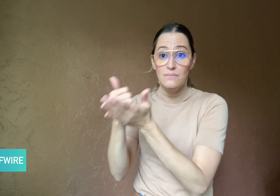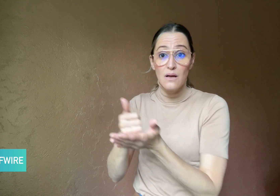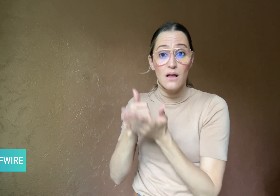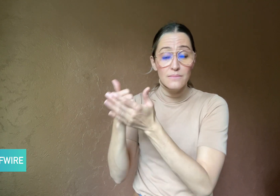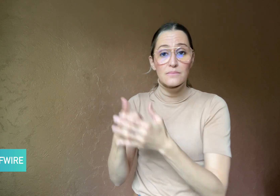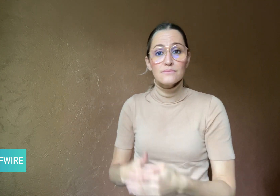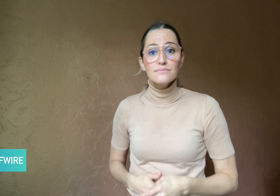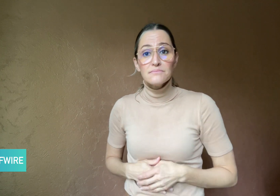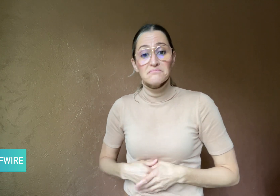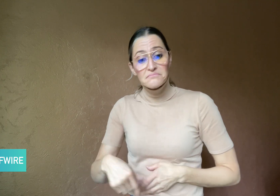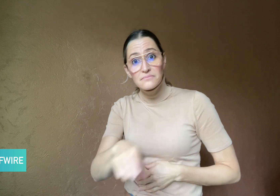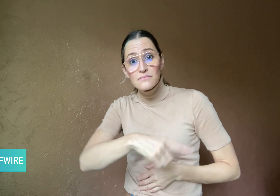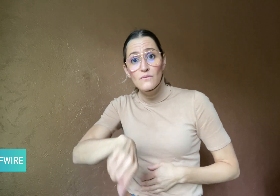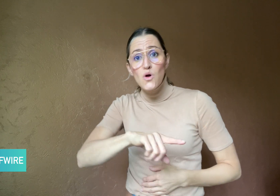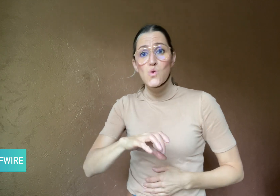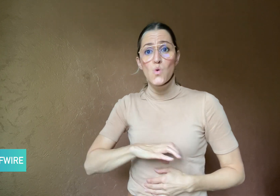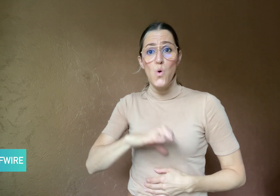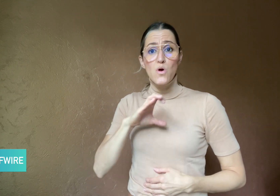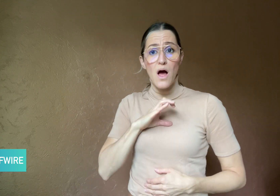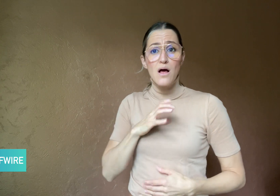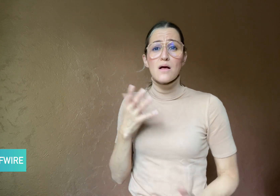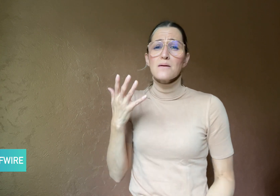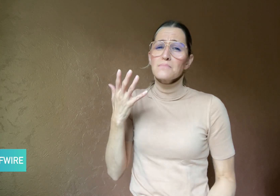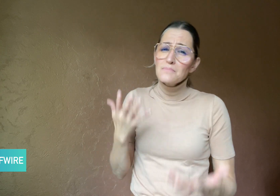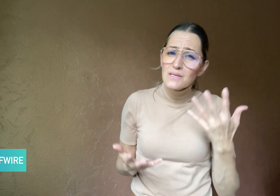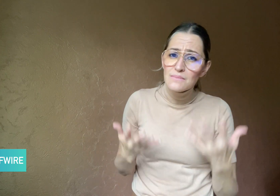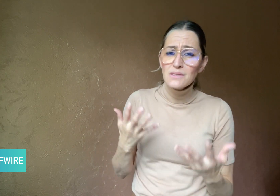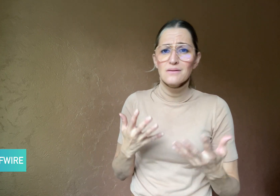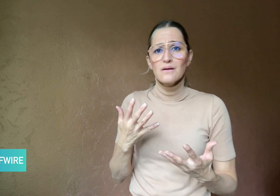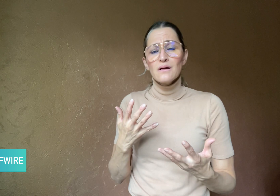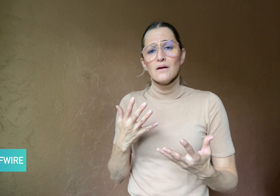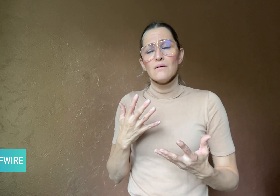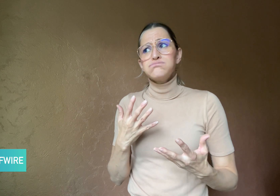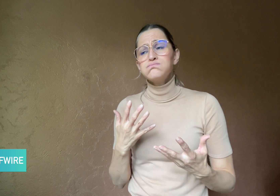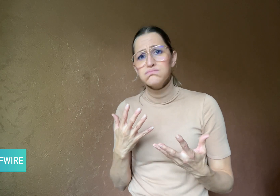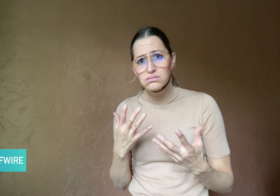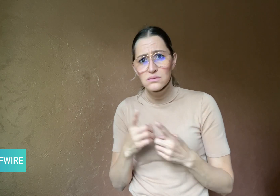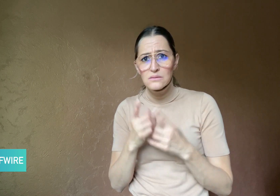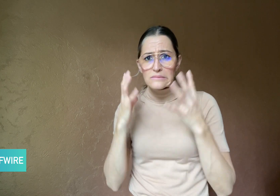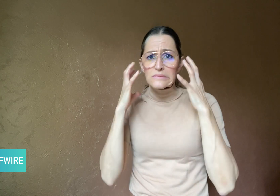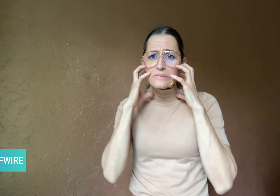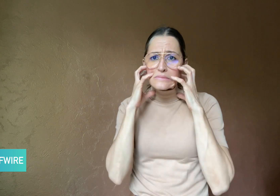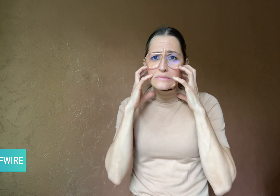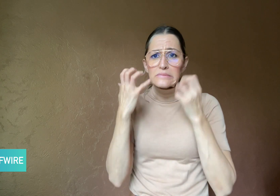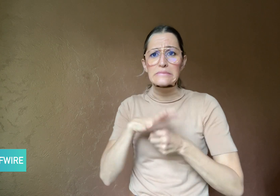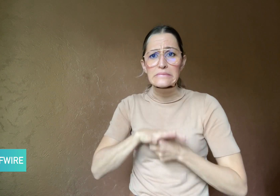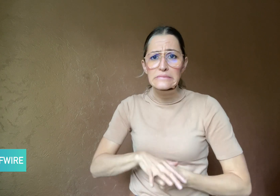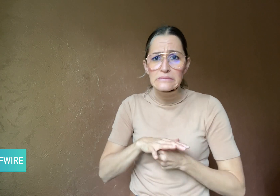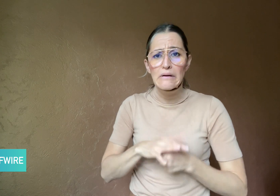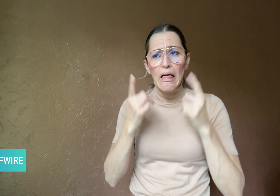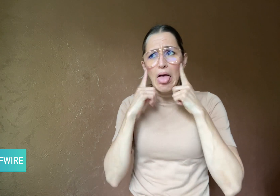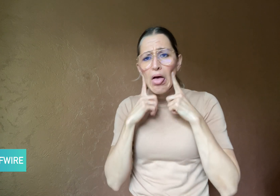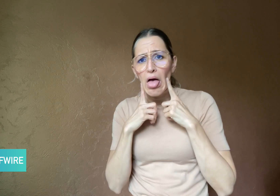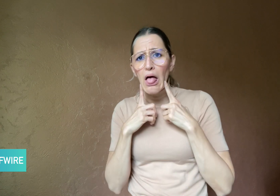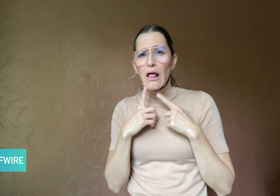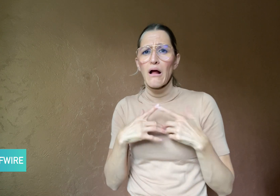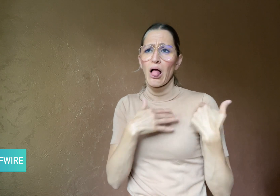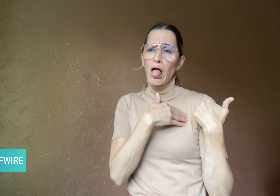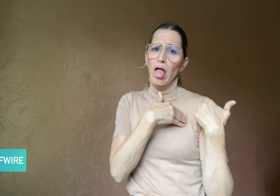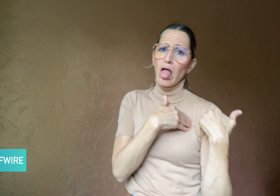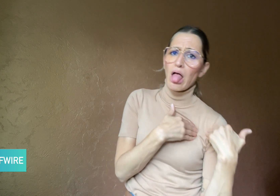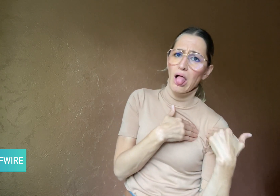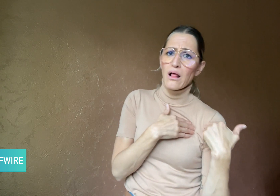or home phone calls. Those CODAs may feel stressed and burdened